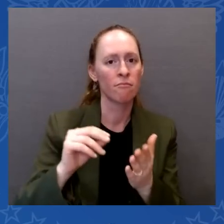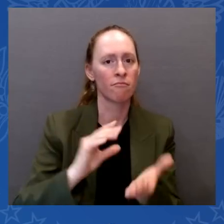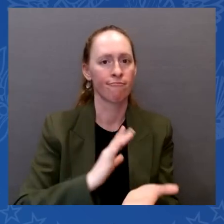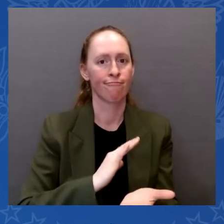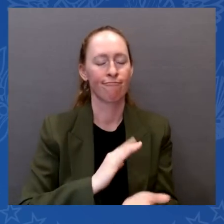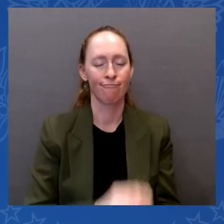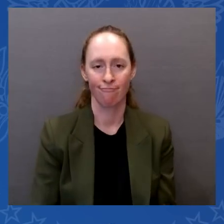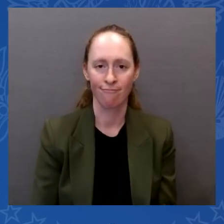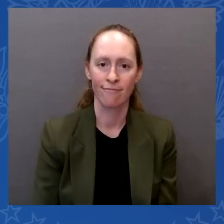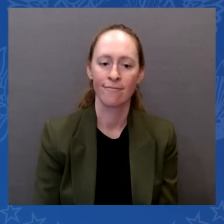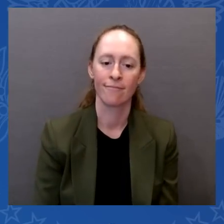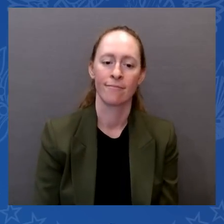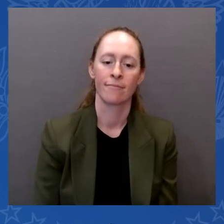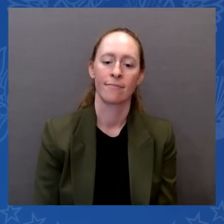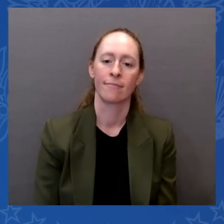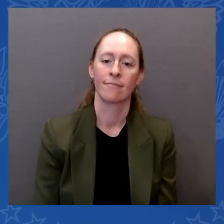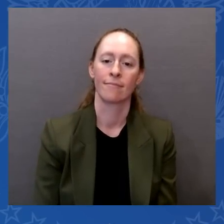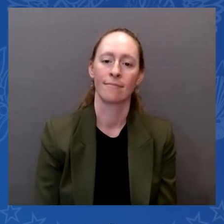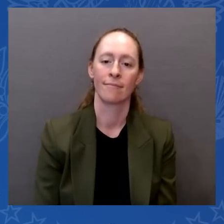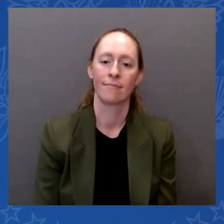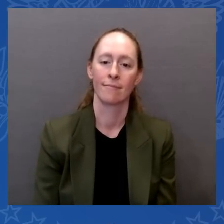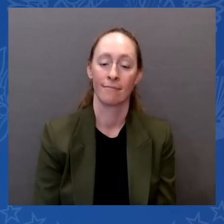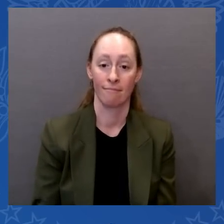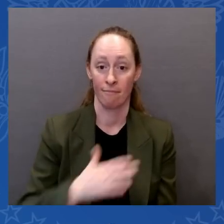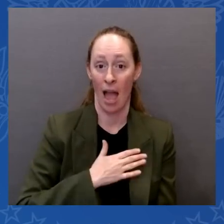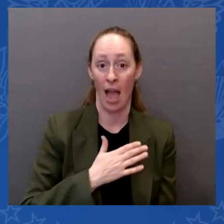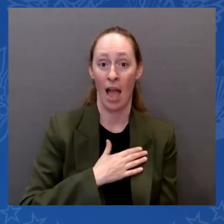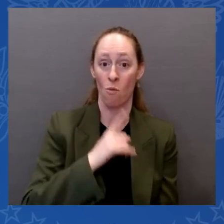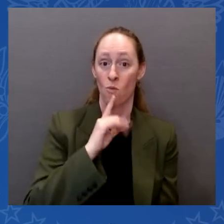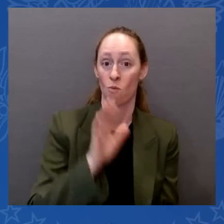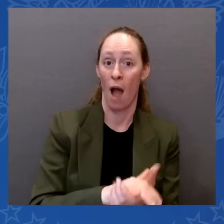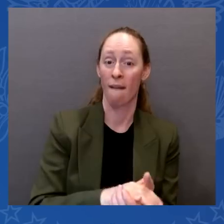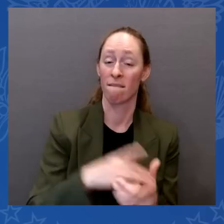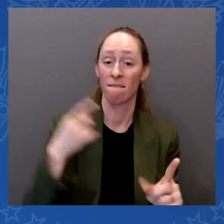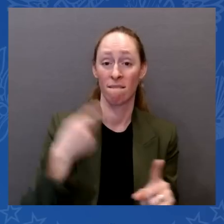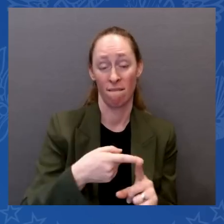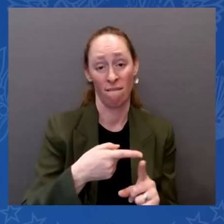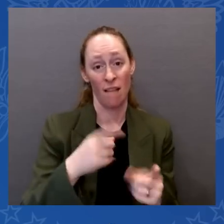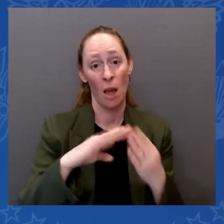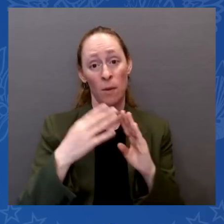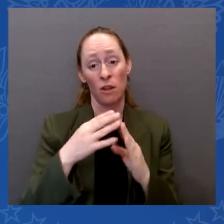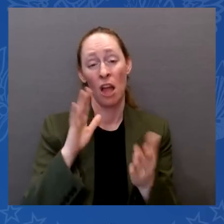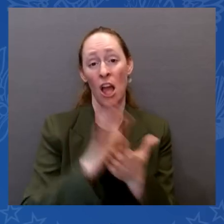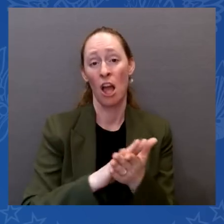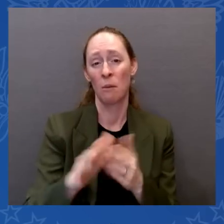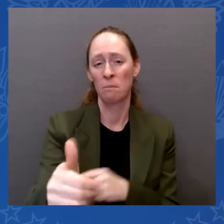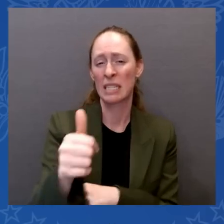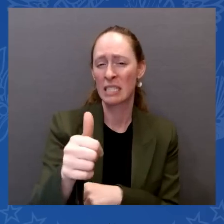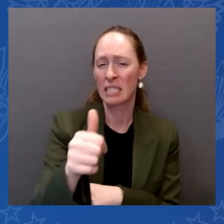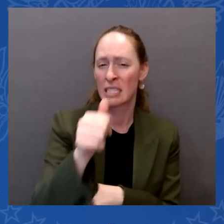I wonder why she says that. She's still teaching. But my point is that, you know, what happened was: